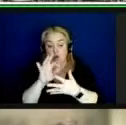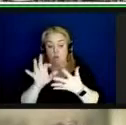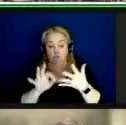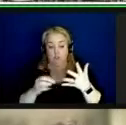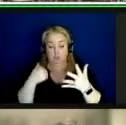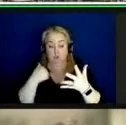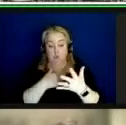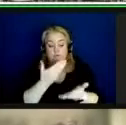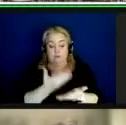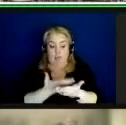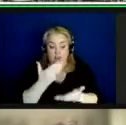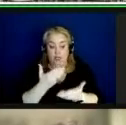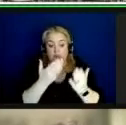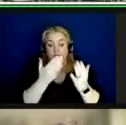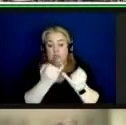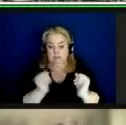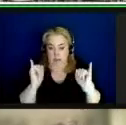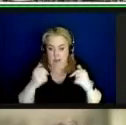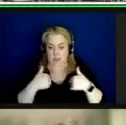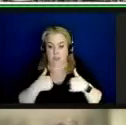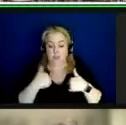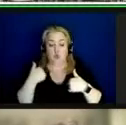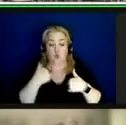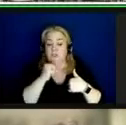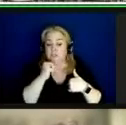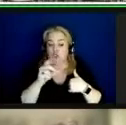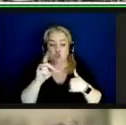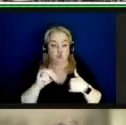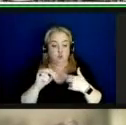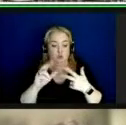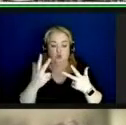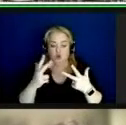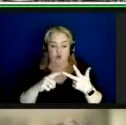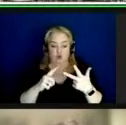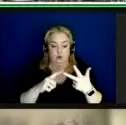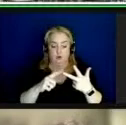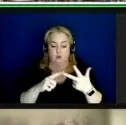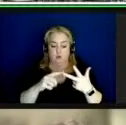AS THE CITY'S FORECAST AND THESE REVENUE OPTIONS.